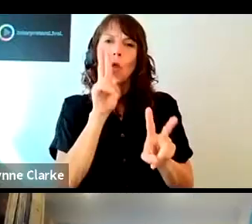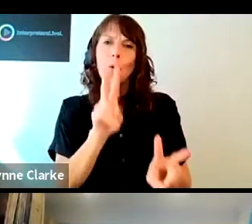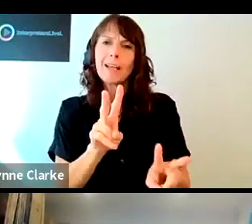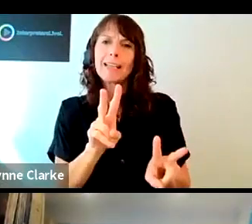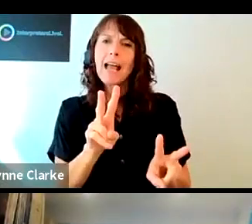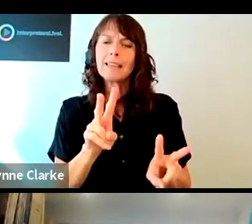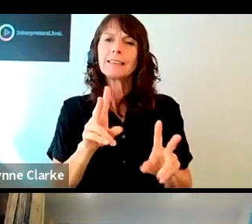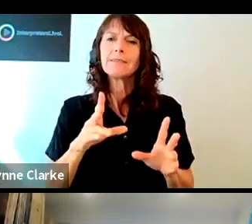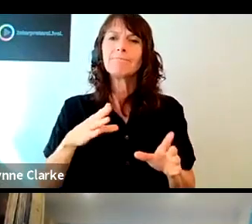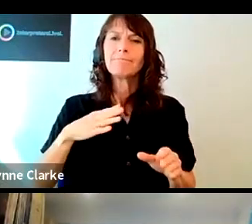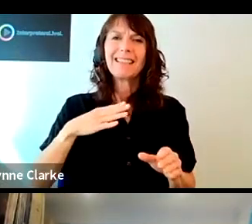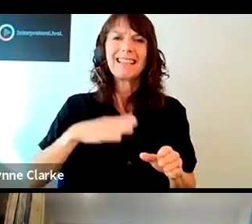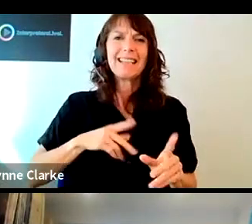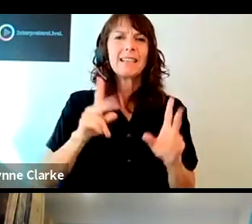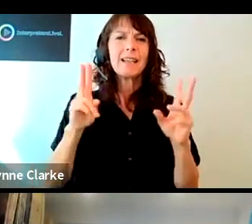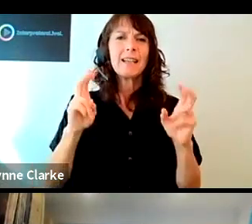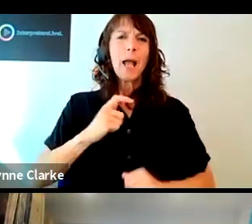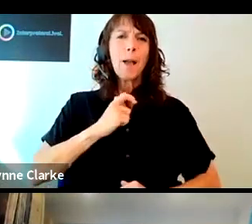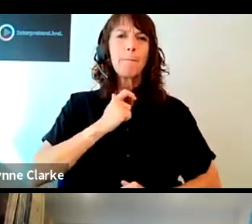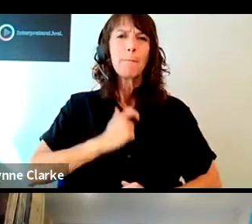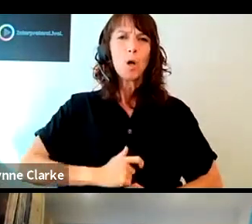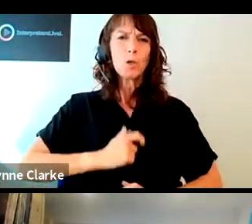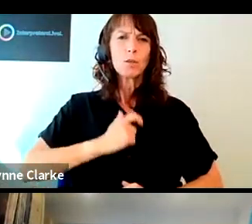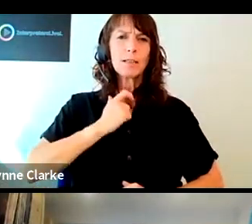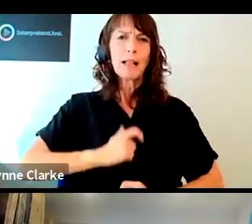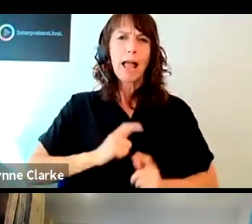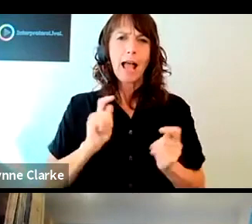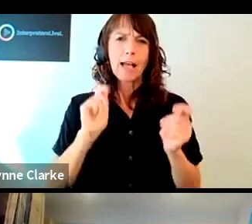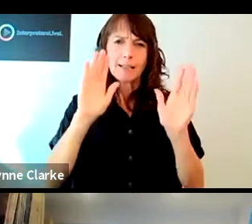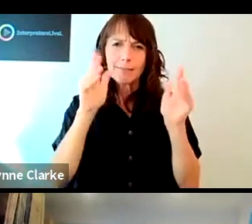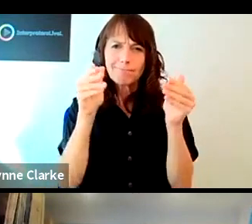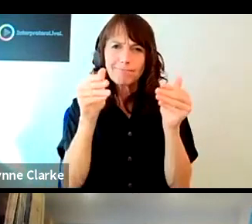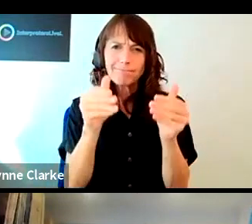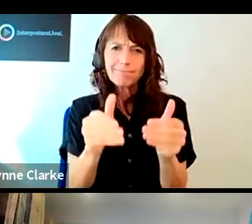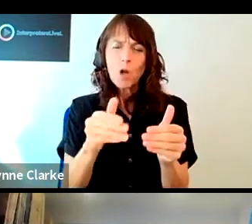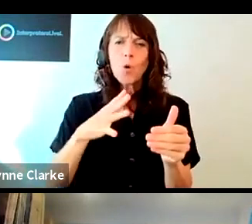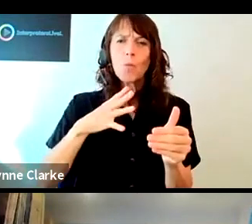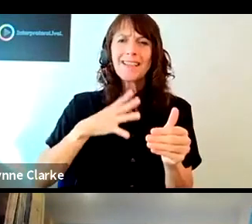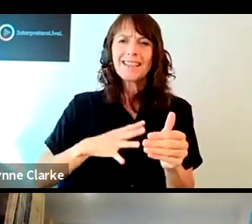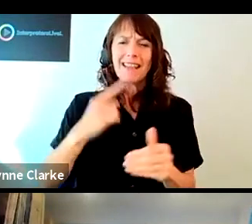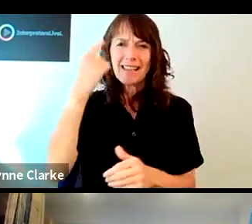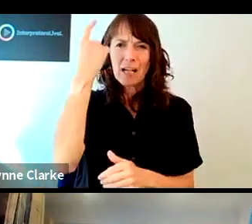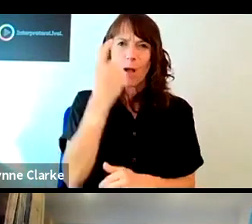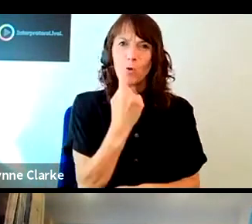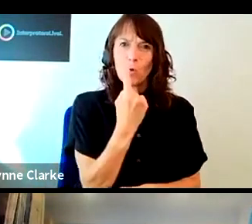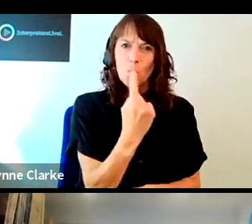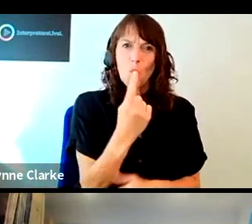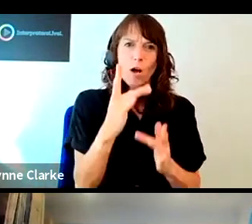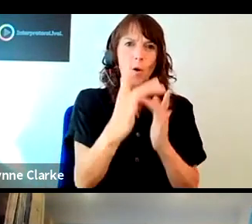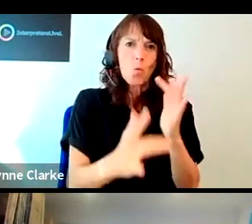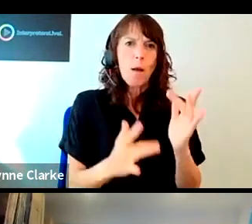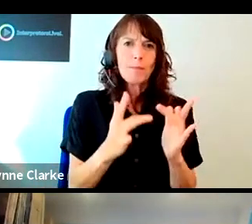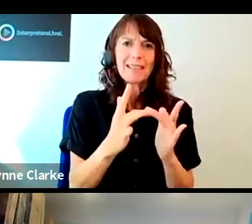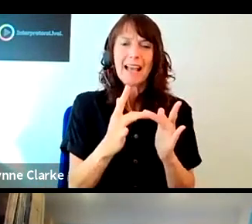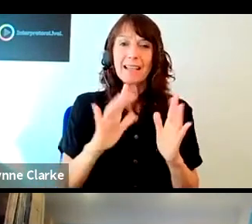This is where personalization comes in. We need to be thinking about more than just one website for everyone. There is no website that will meet everyone's needs.